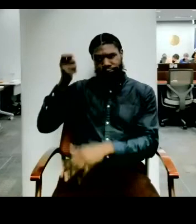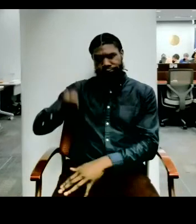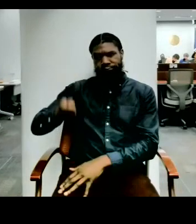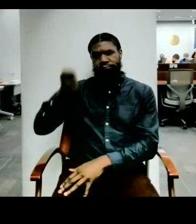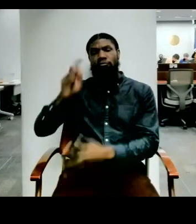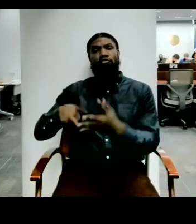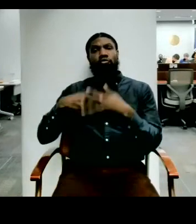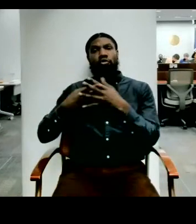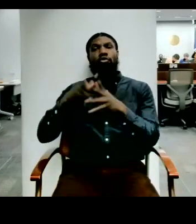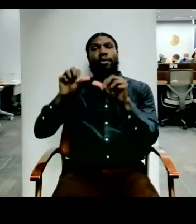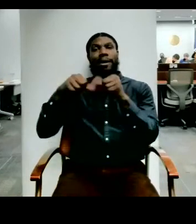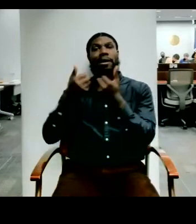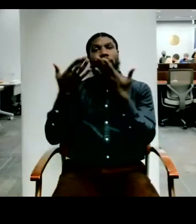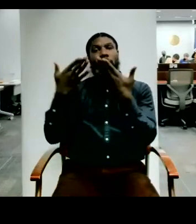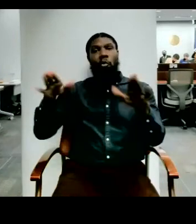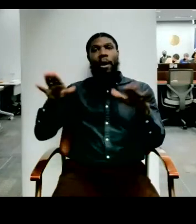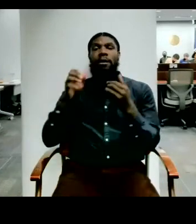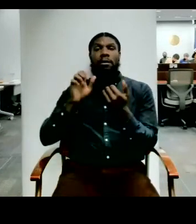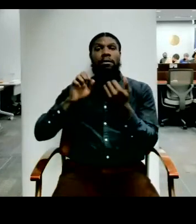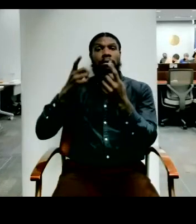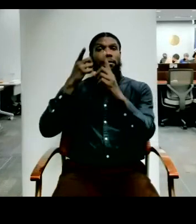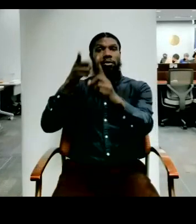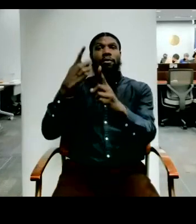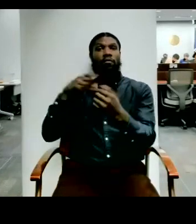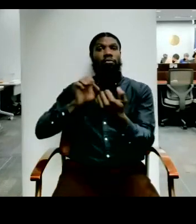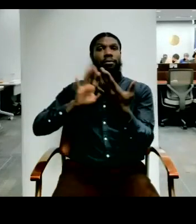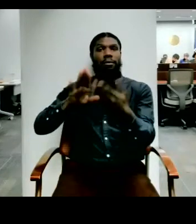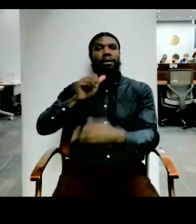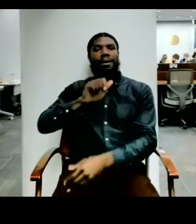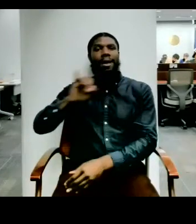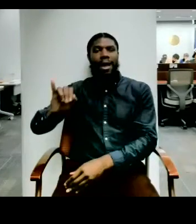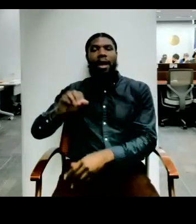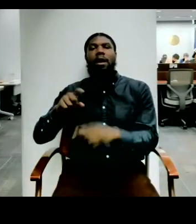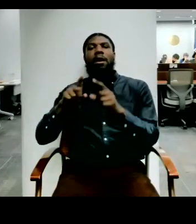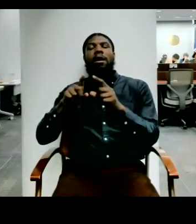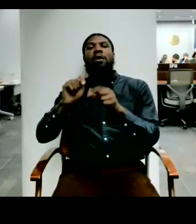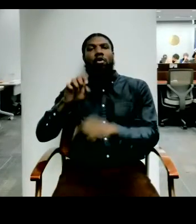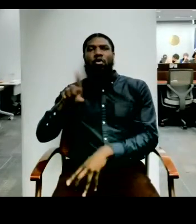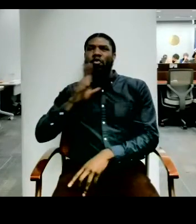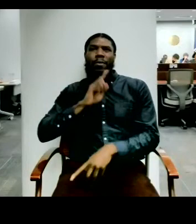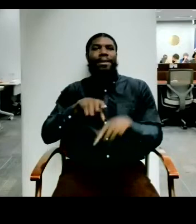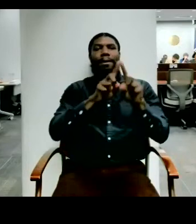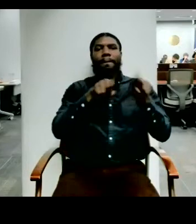AI tools are black boxes and the employers using them often don't know how they work.